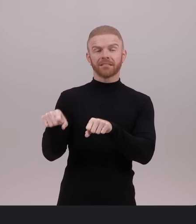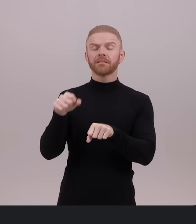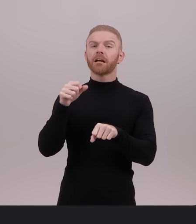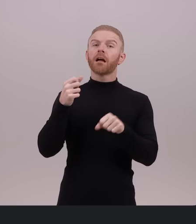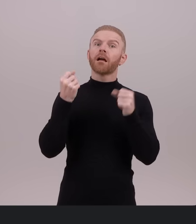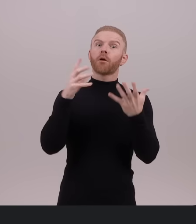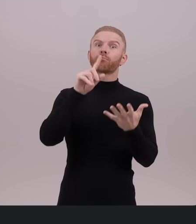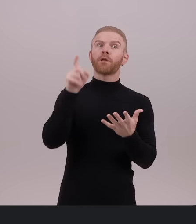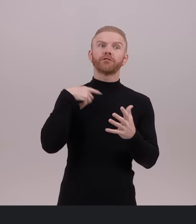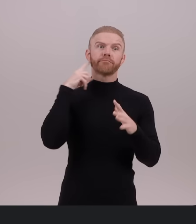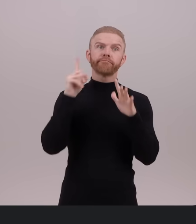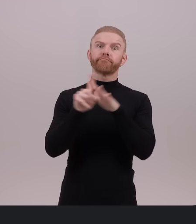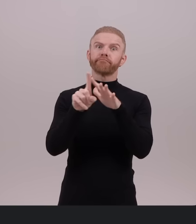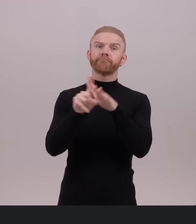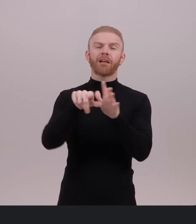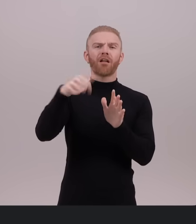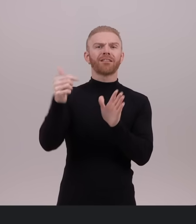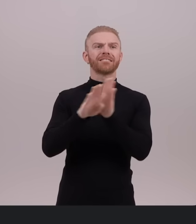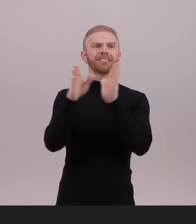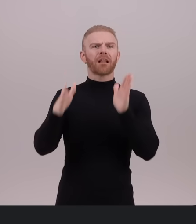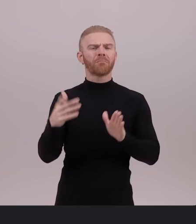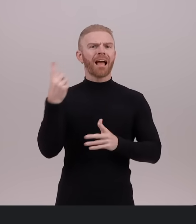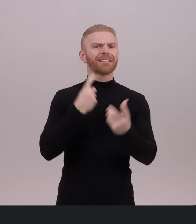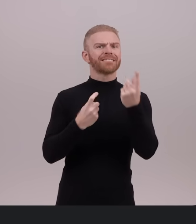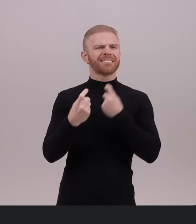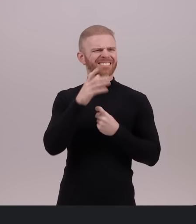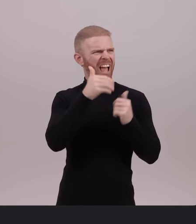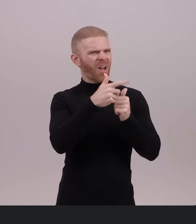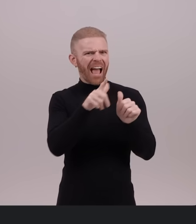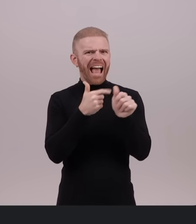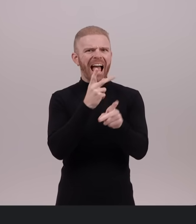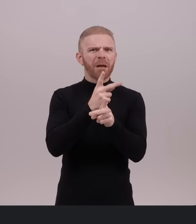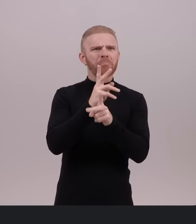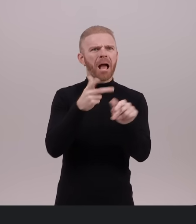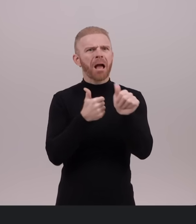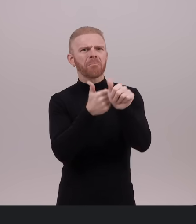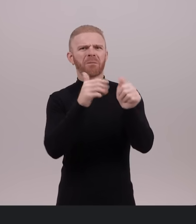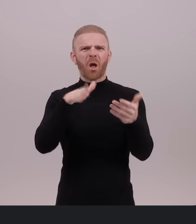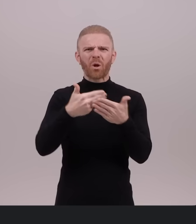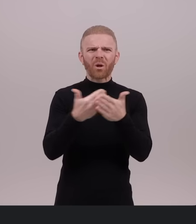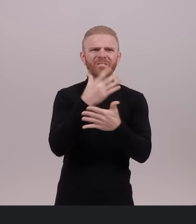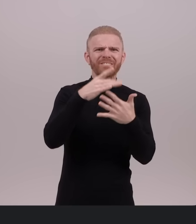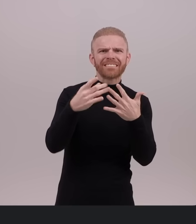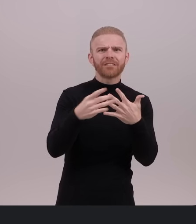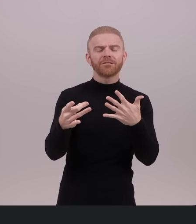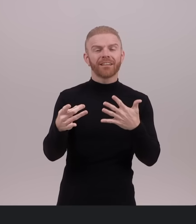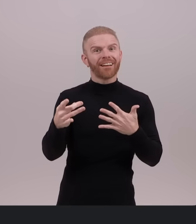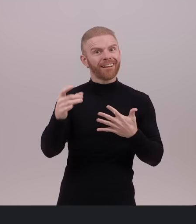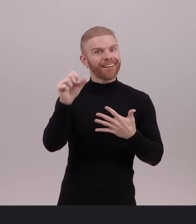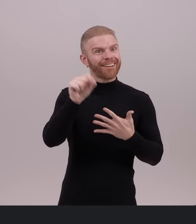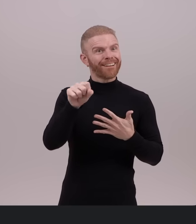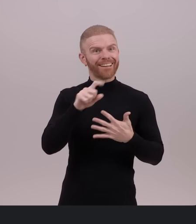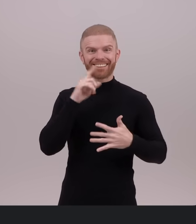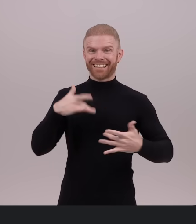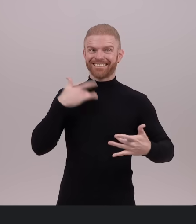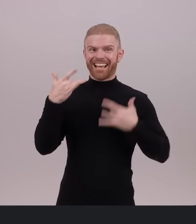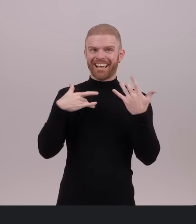is: How do I even keep up with all of these new features? Yes. It's exciting to see the web platform accelerate